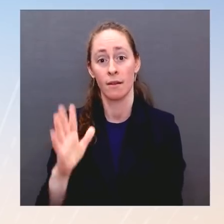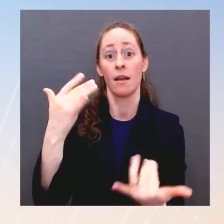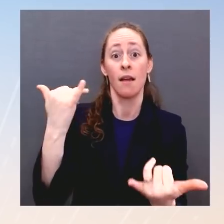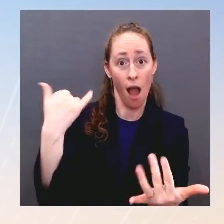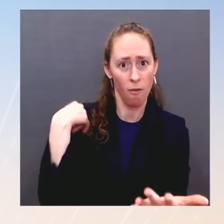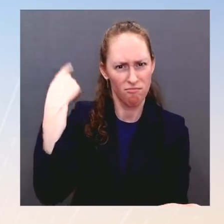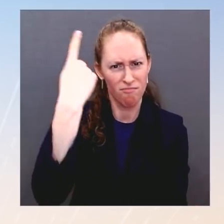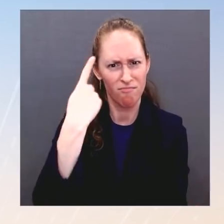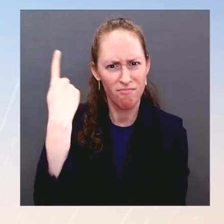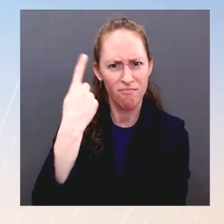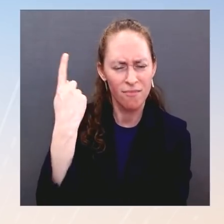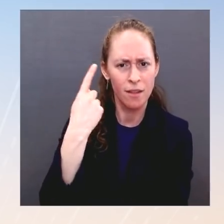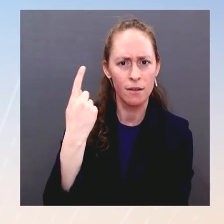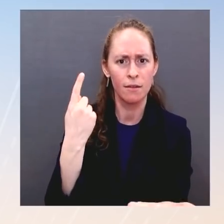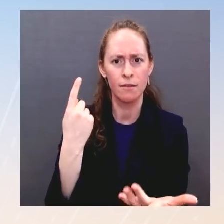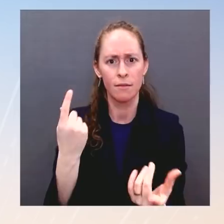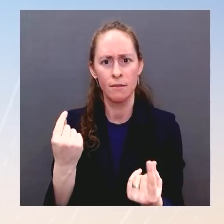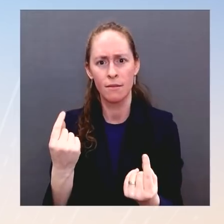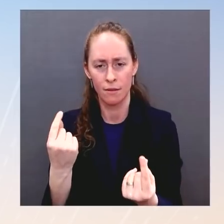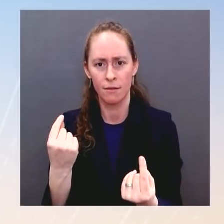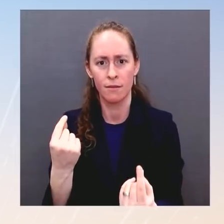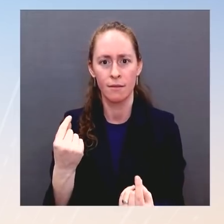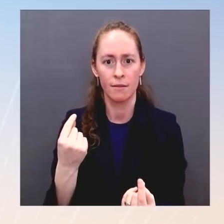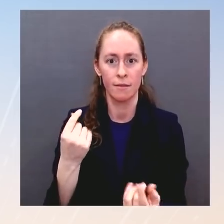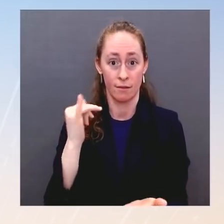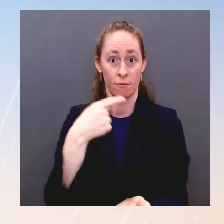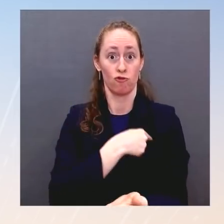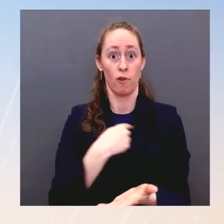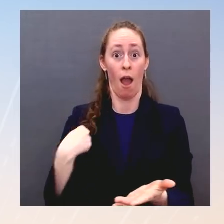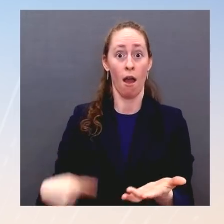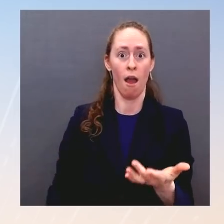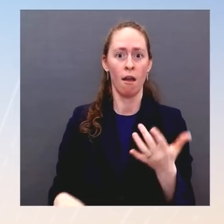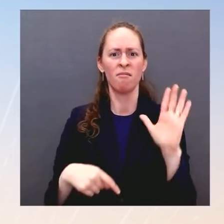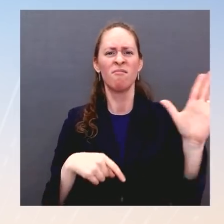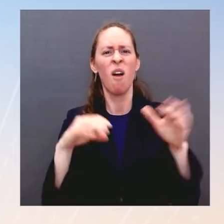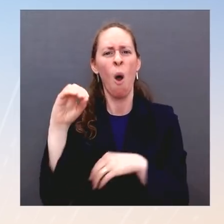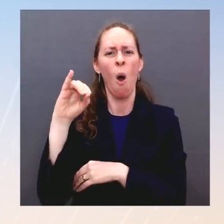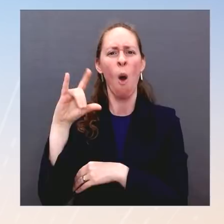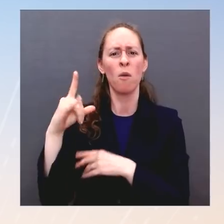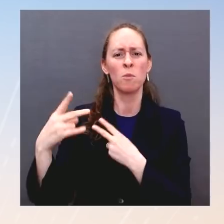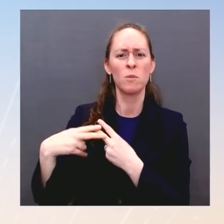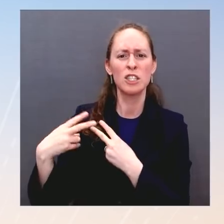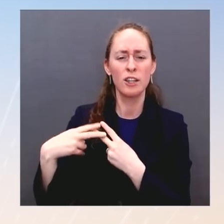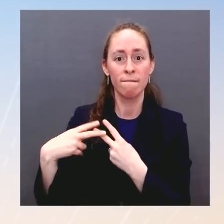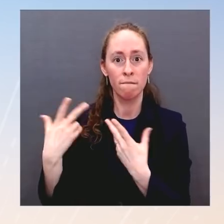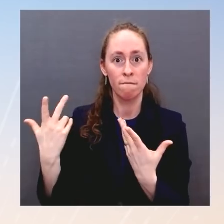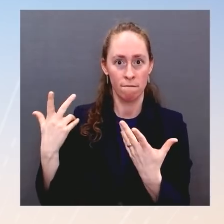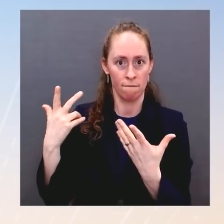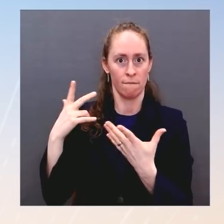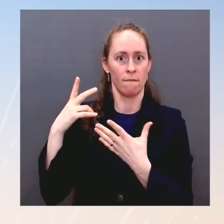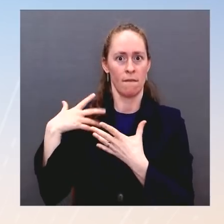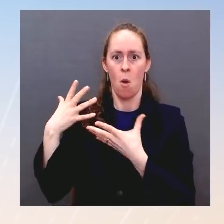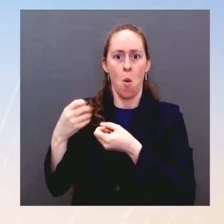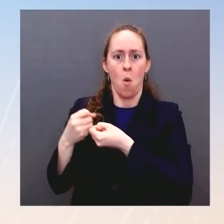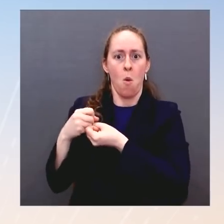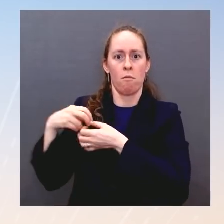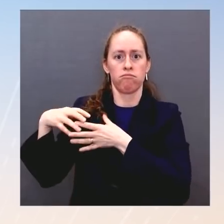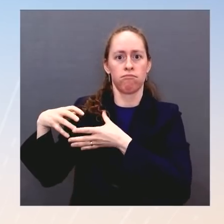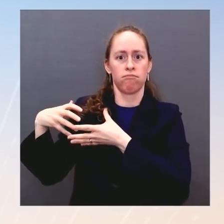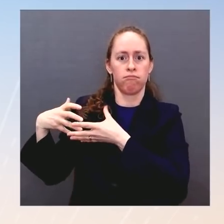Have you had -- you know, what do you -- what do you think of that move? And then also, has there been any further communication?